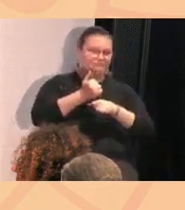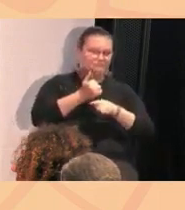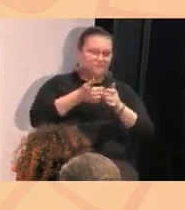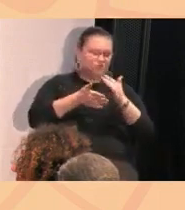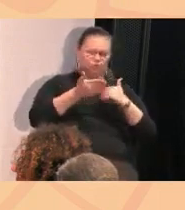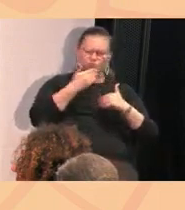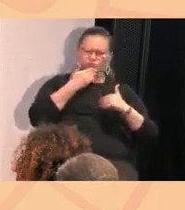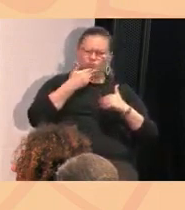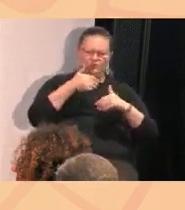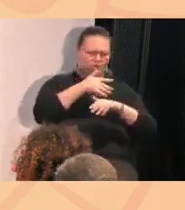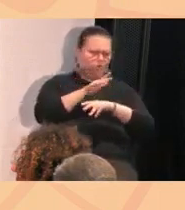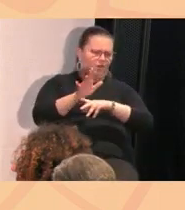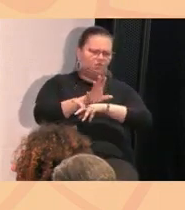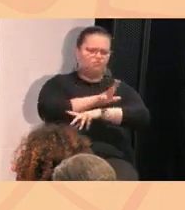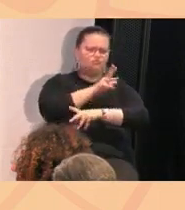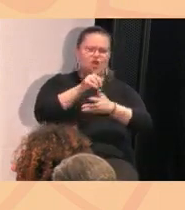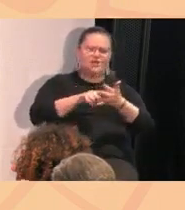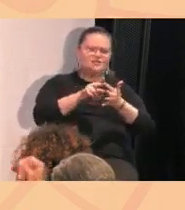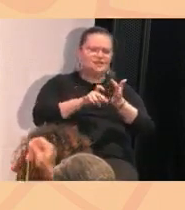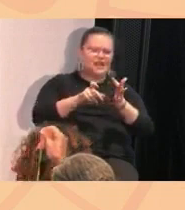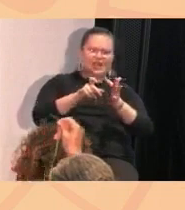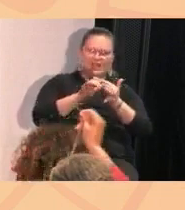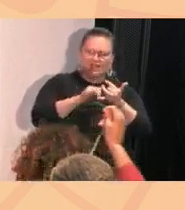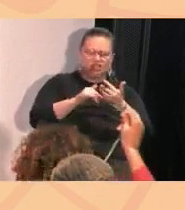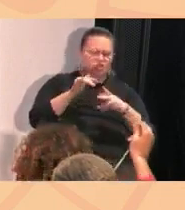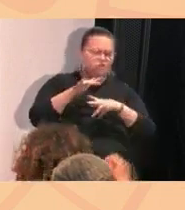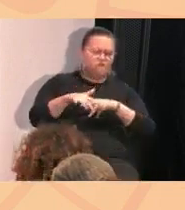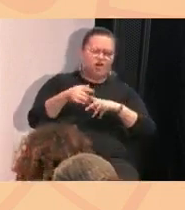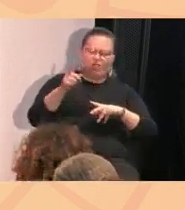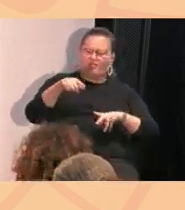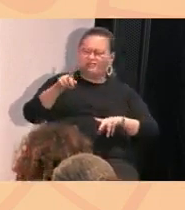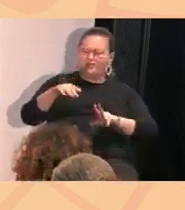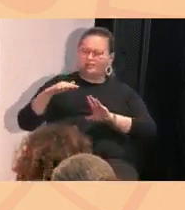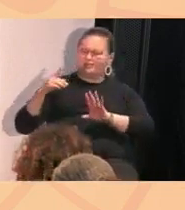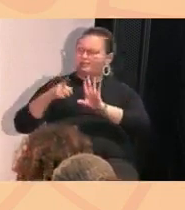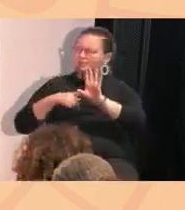over populated and desecrated by sheep in particular,